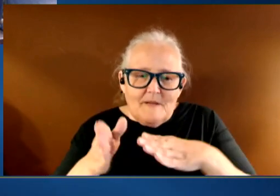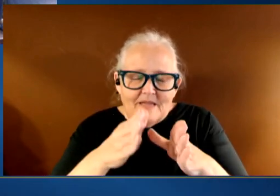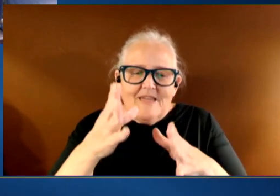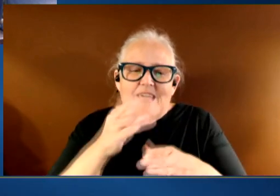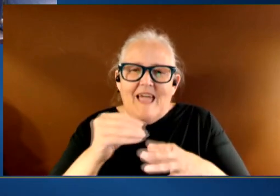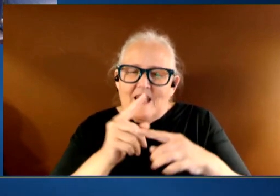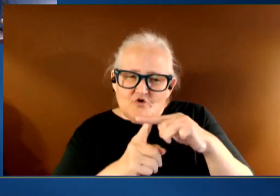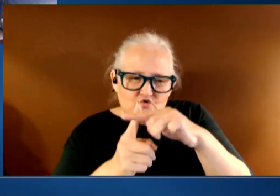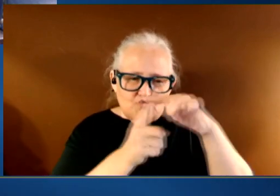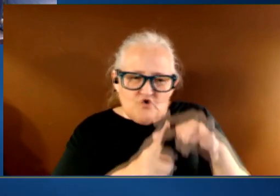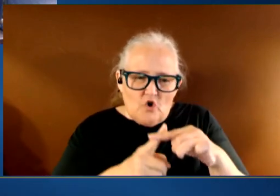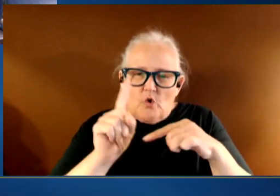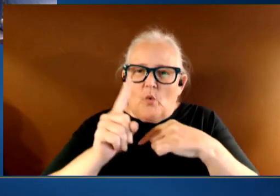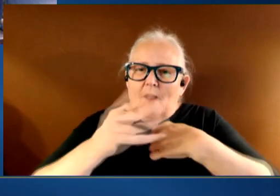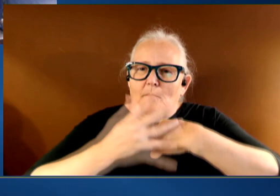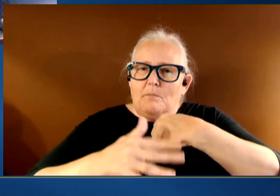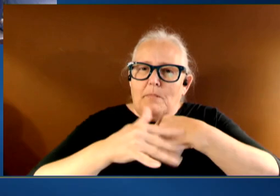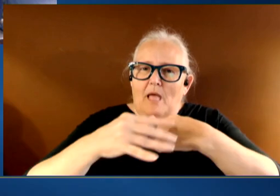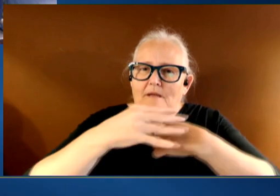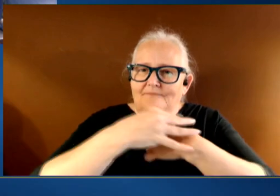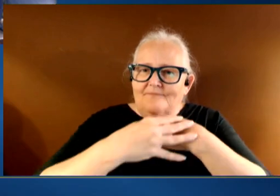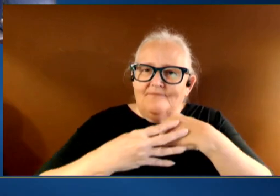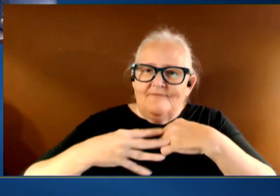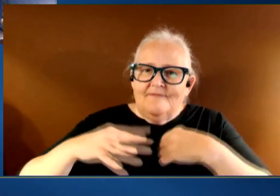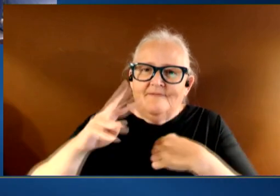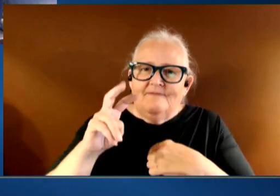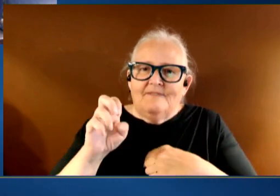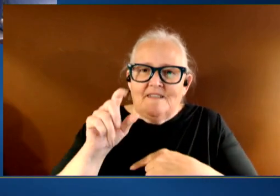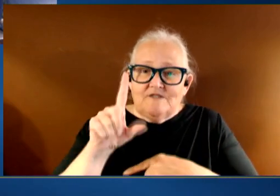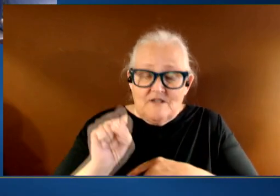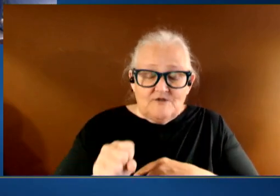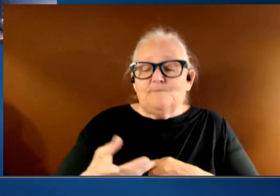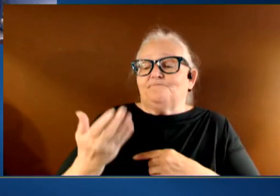In 2018, the FDA and the American Society of Hematologists, or ASH,